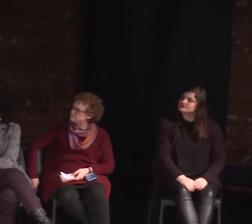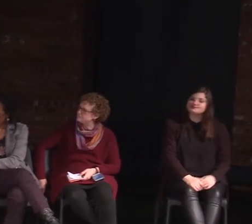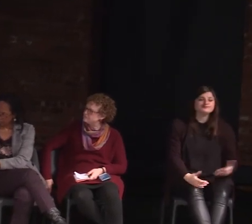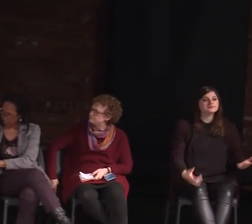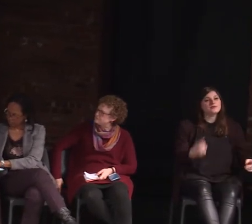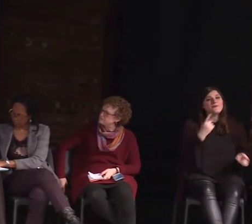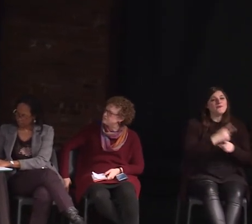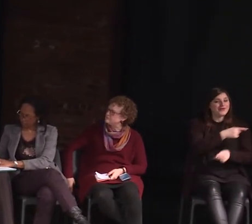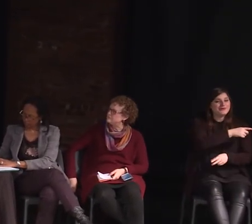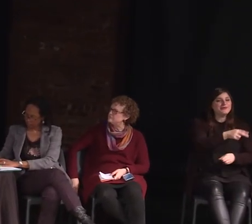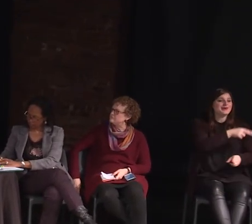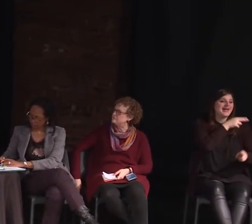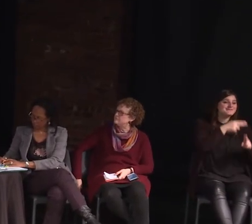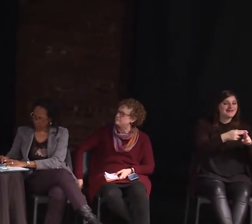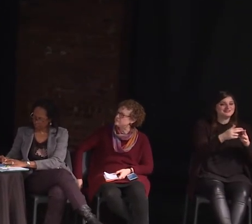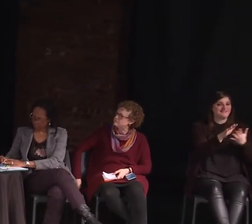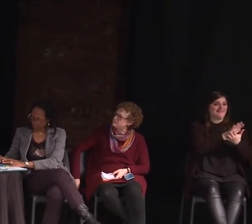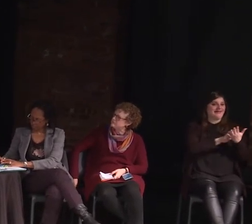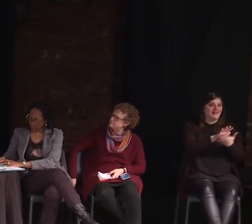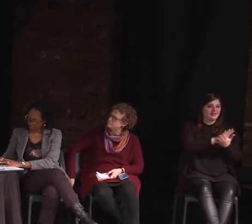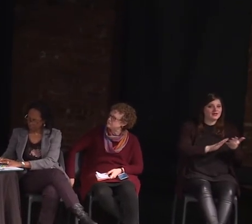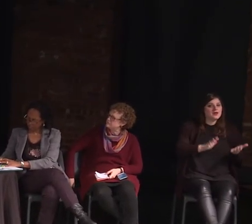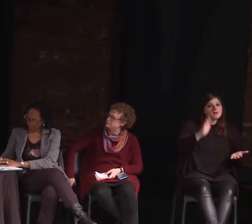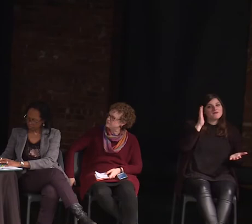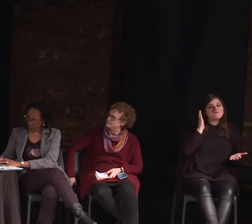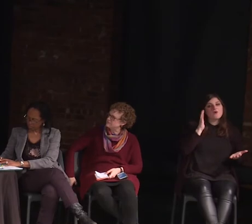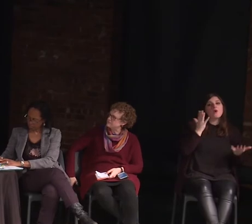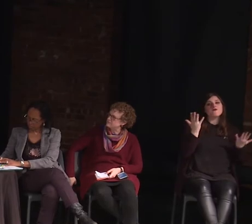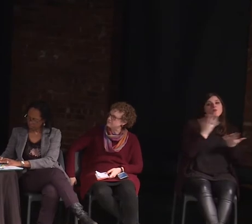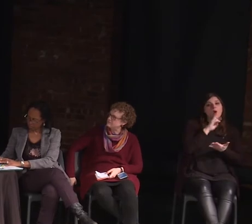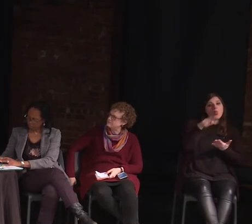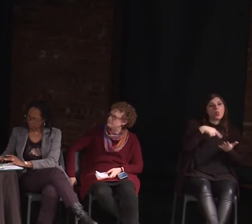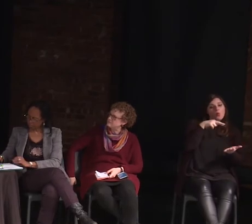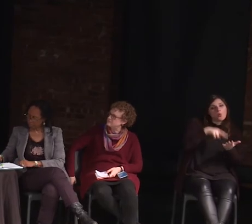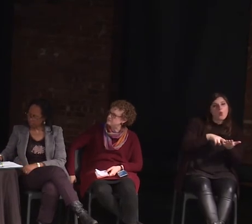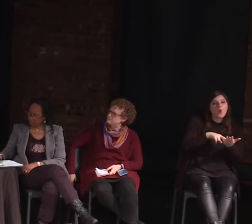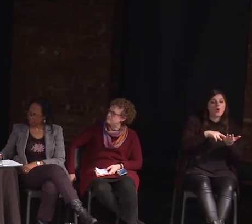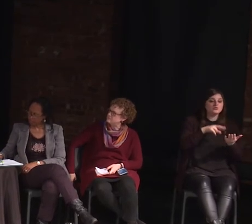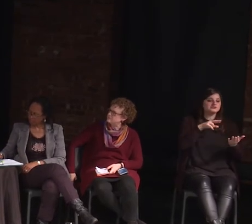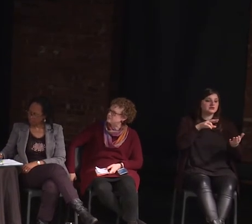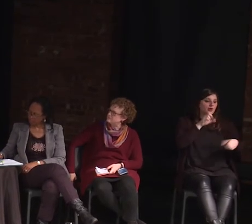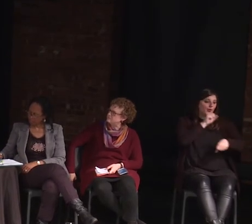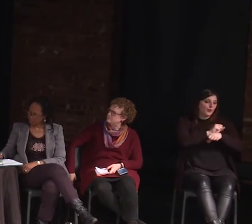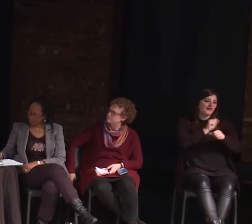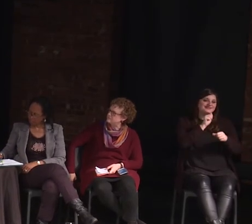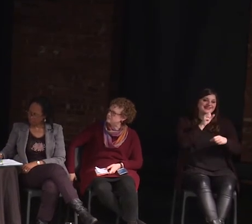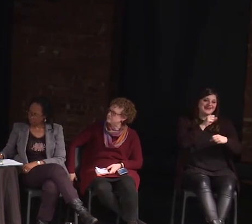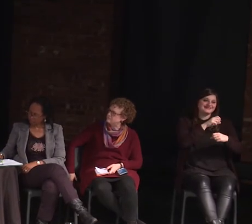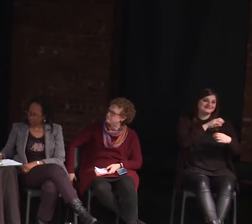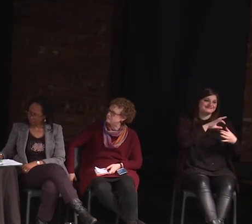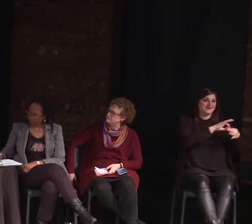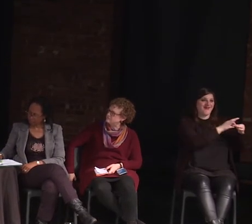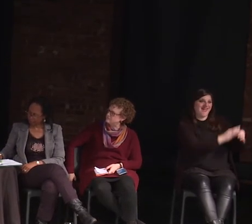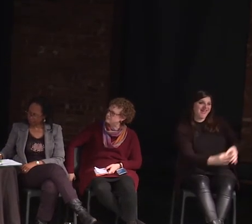the role that organizations play as anchor, and the relationship between them and